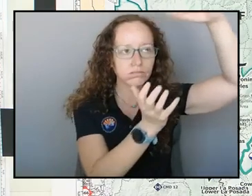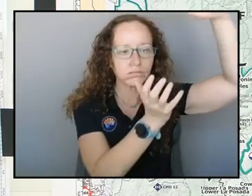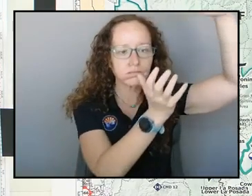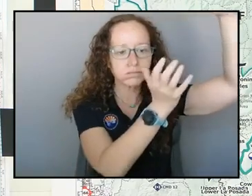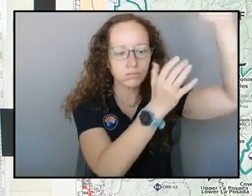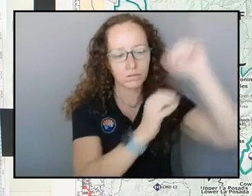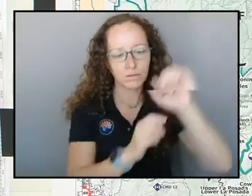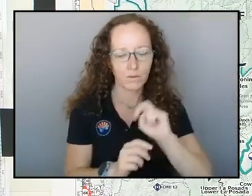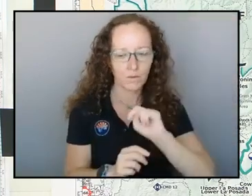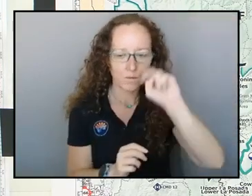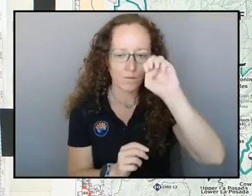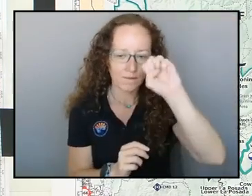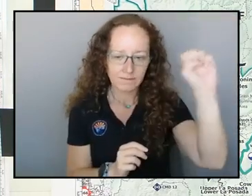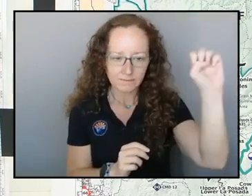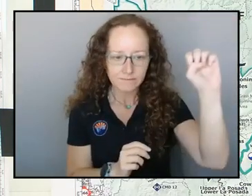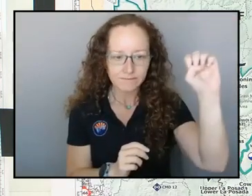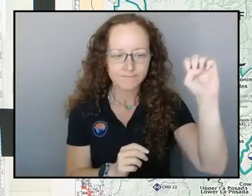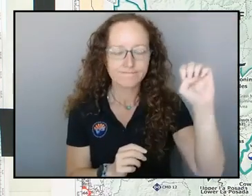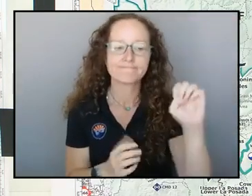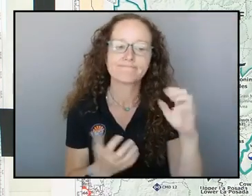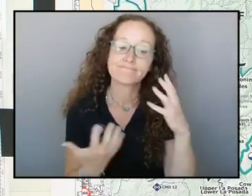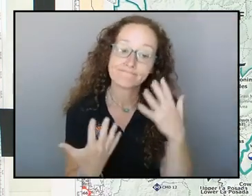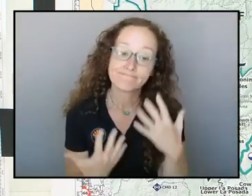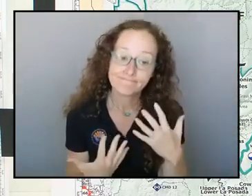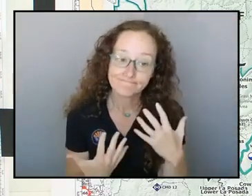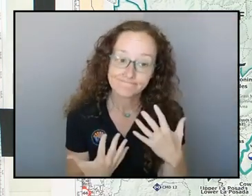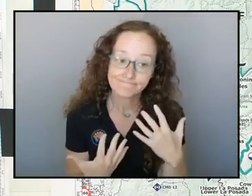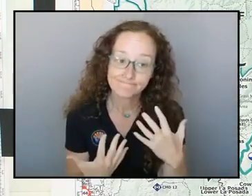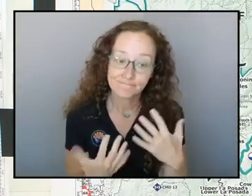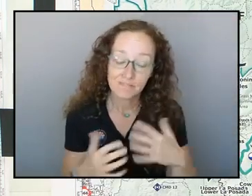we didn't get a whole lot of precipitation out of this